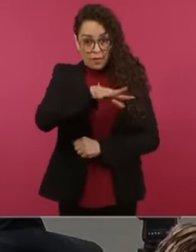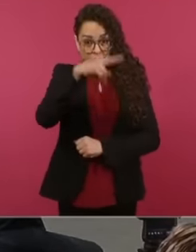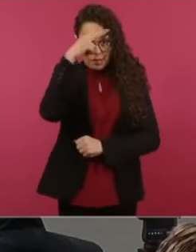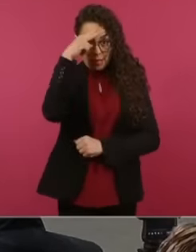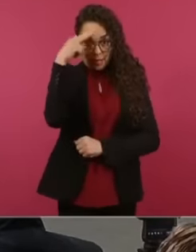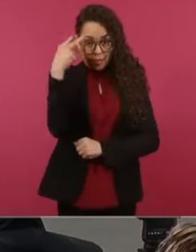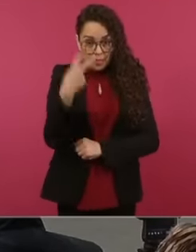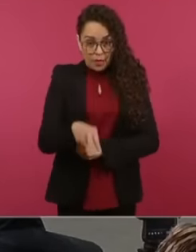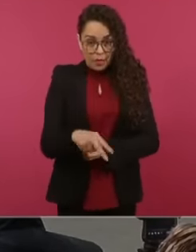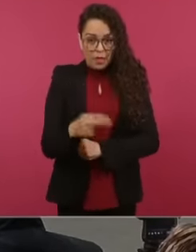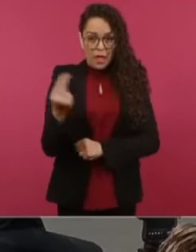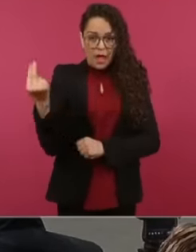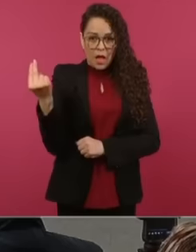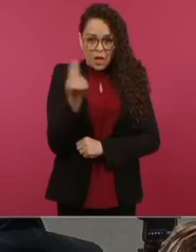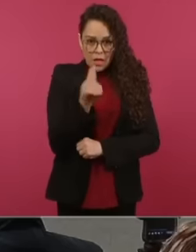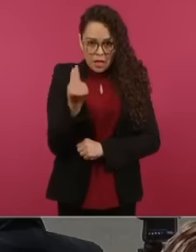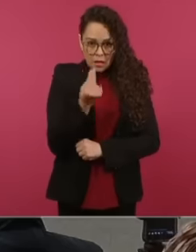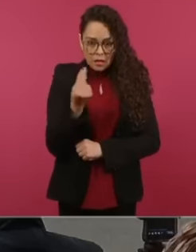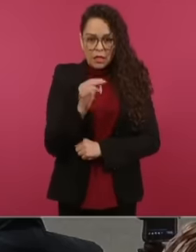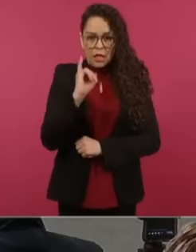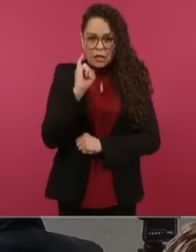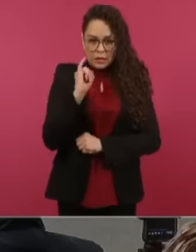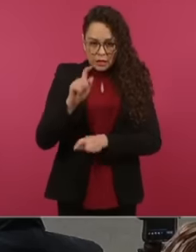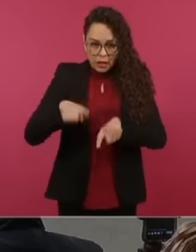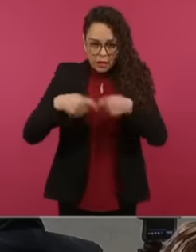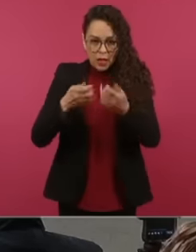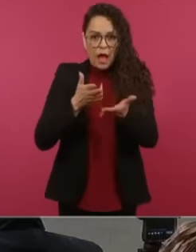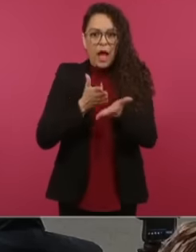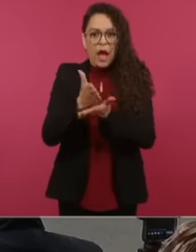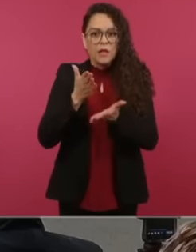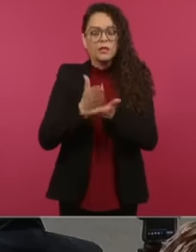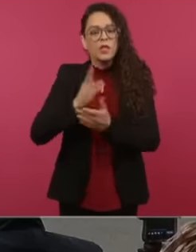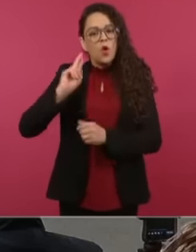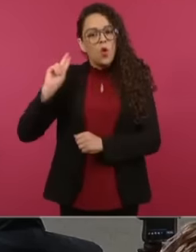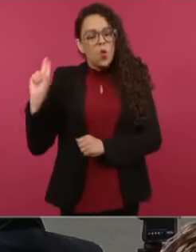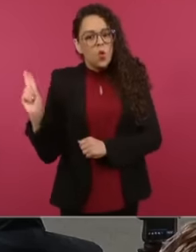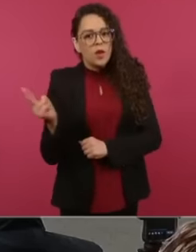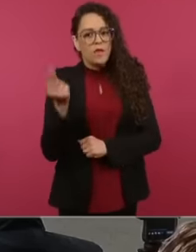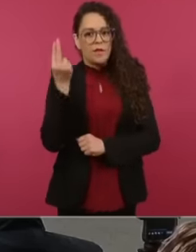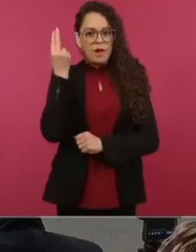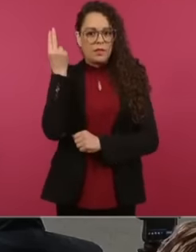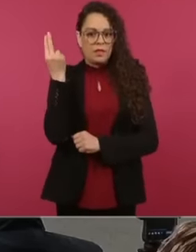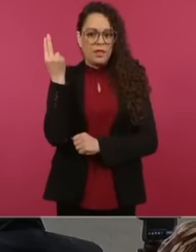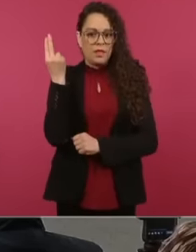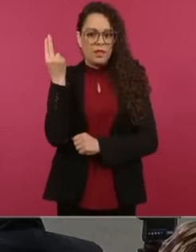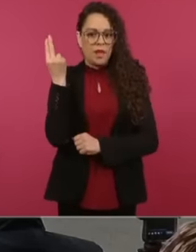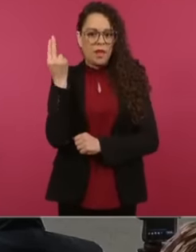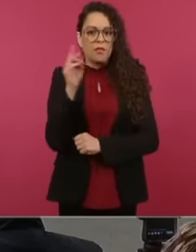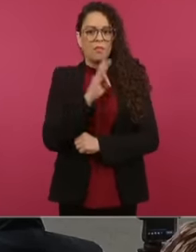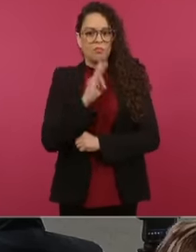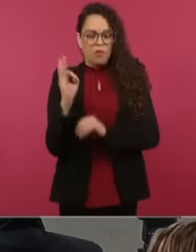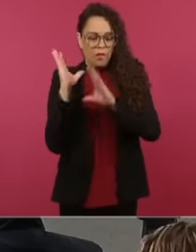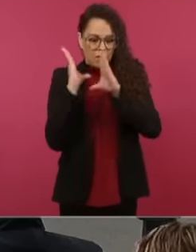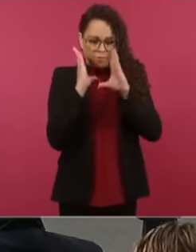universities and make the effort to educate them in the